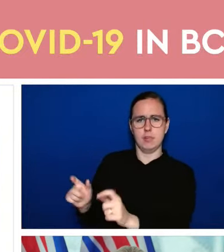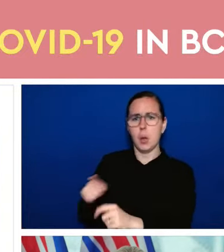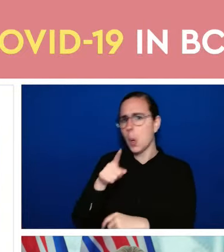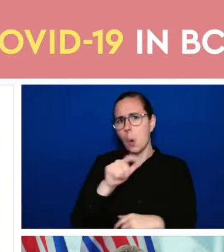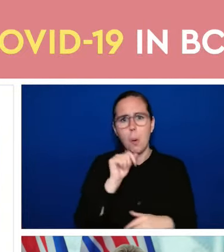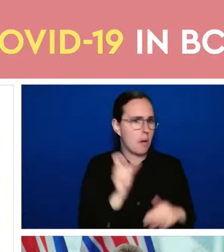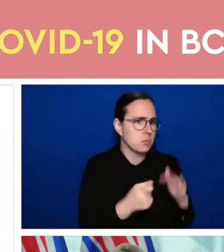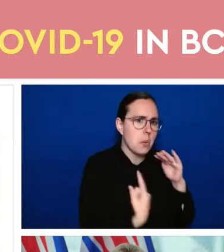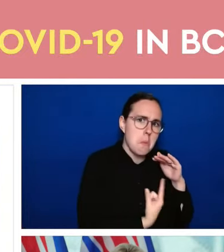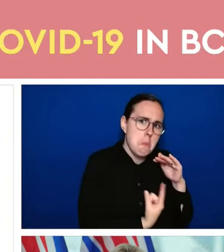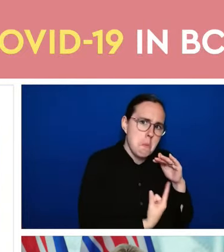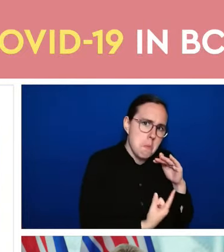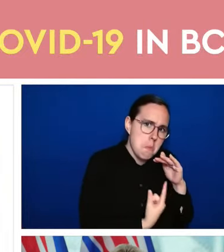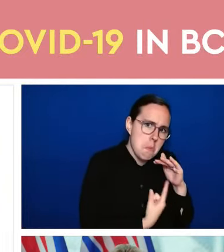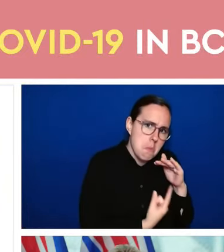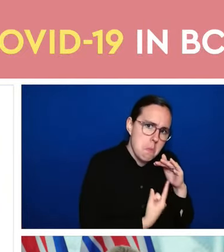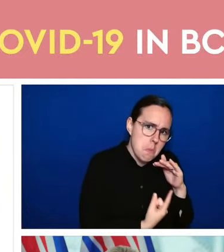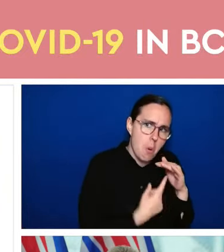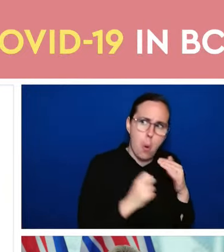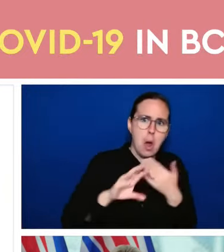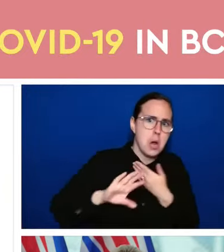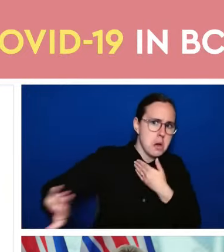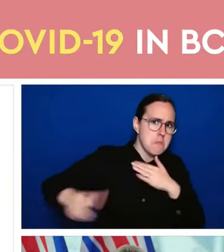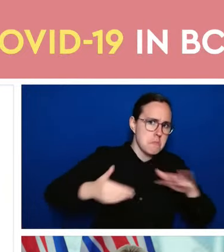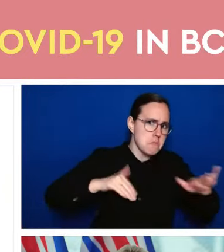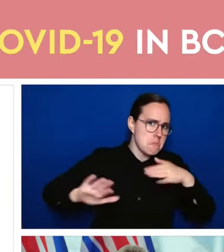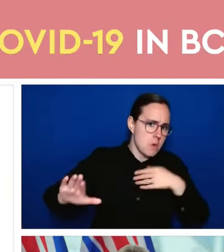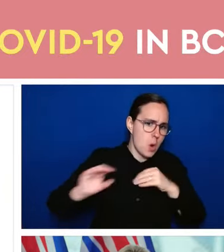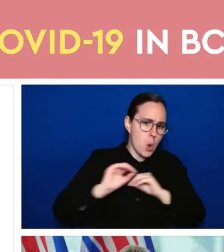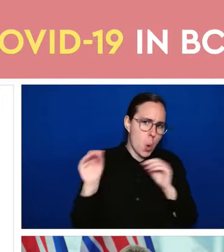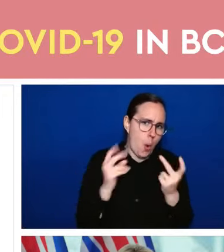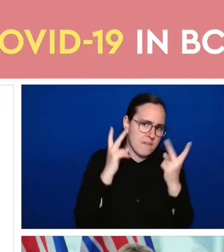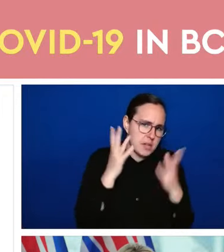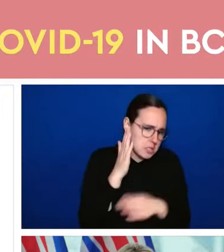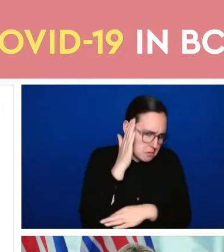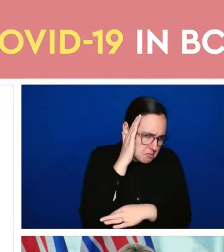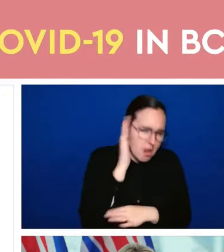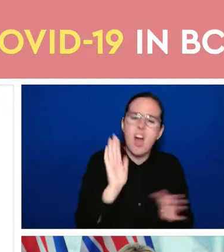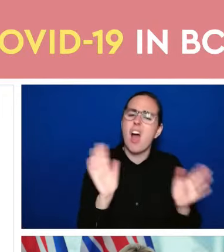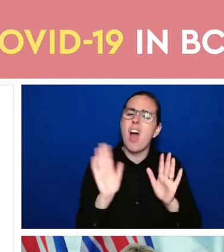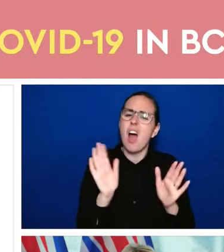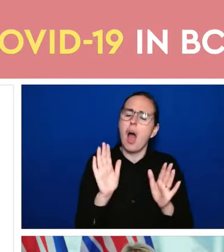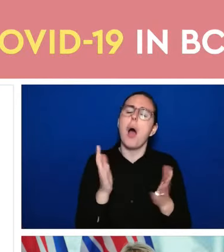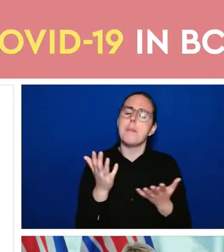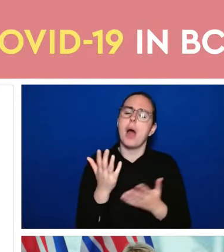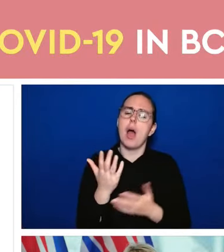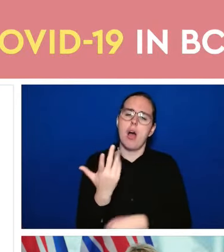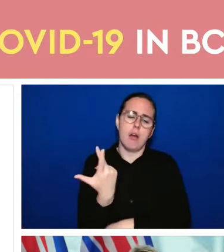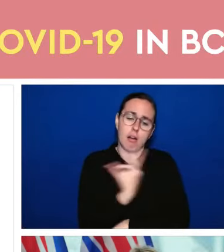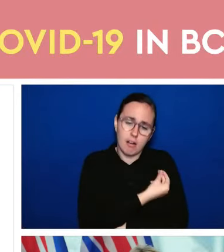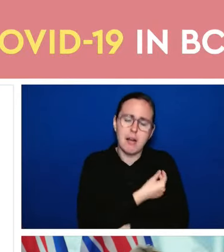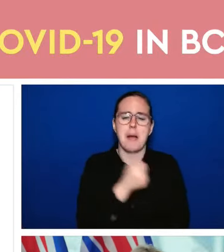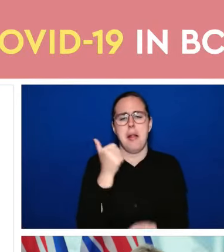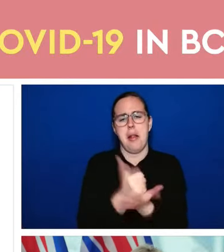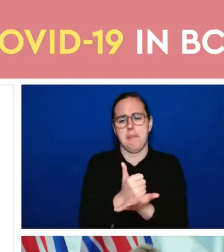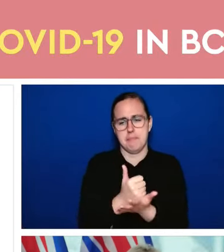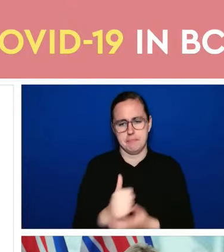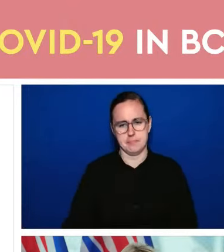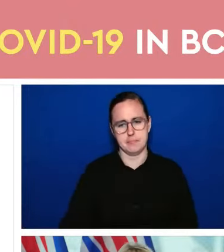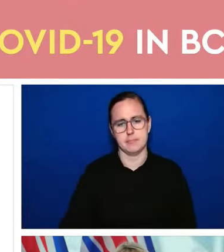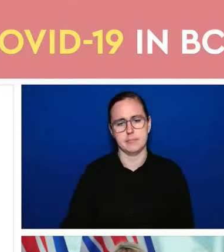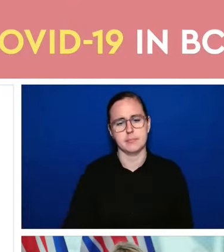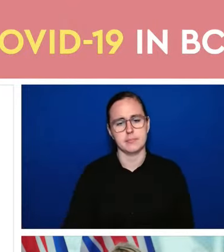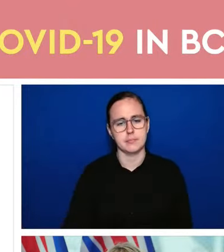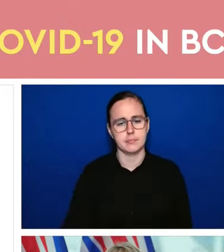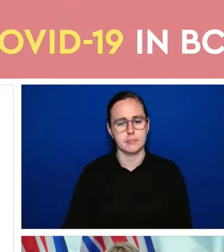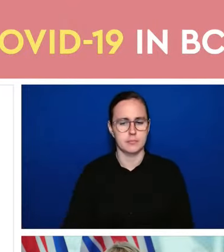offseason. So what can you do we